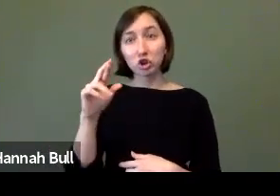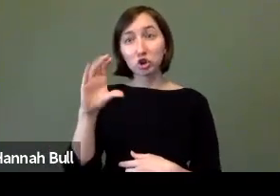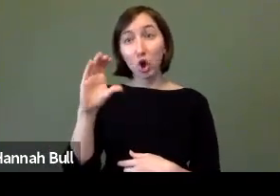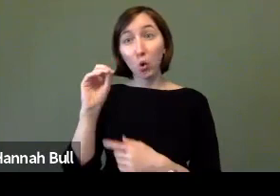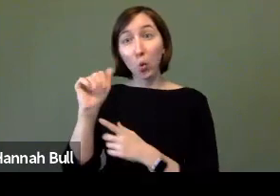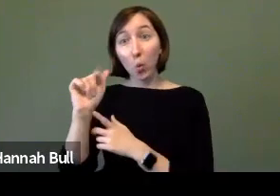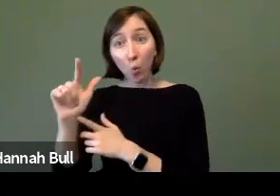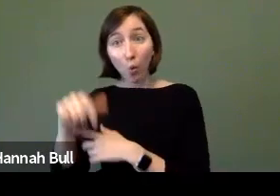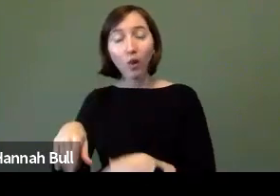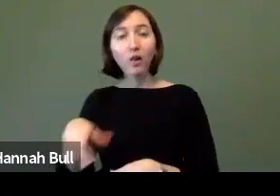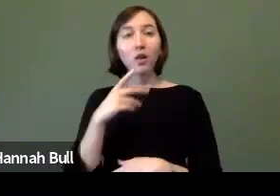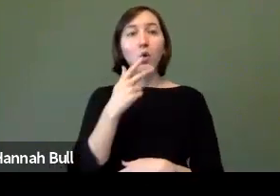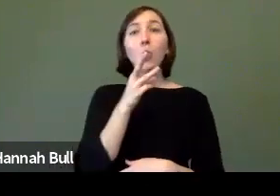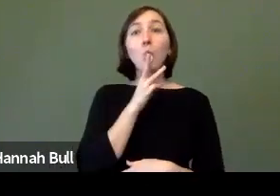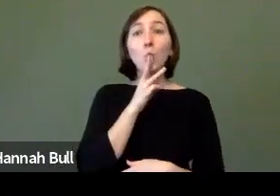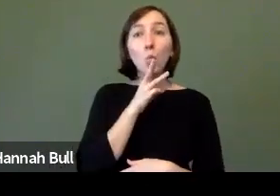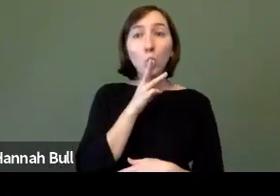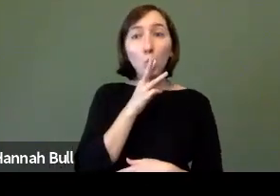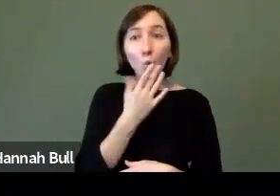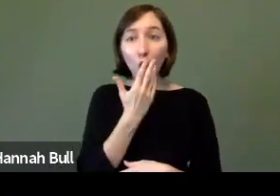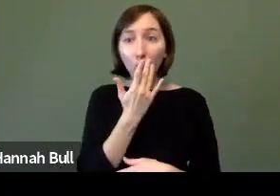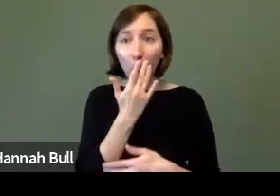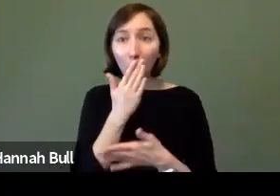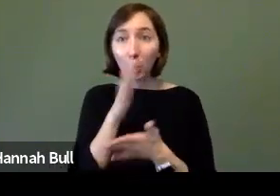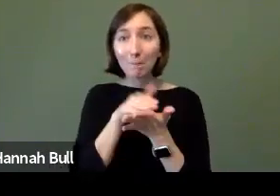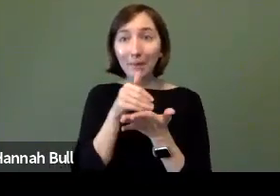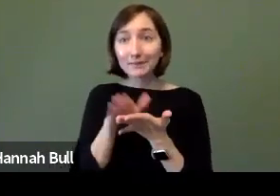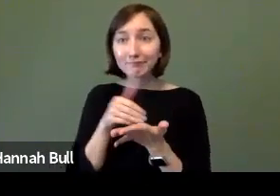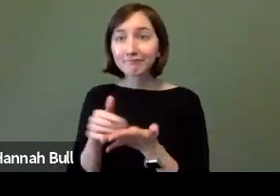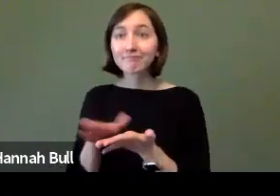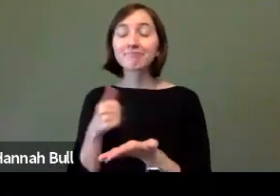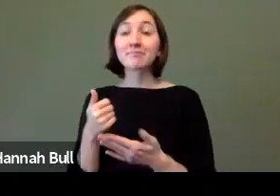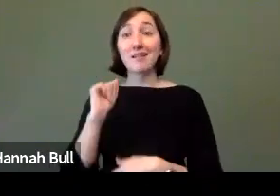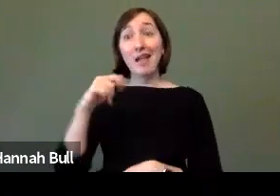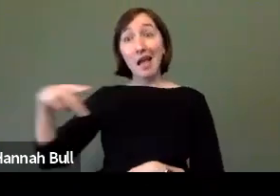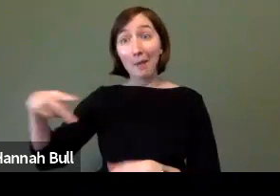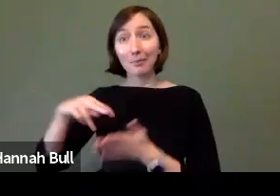The great thing about using an app is you don't have to shell out money for art supplies